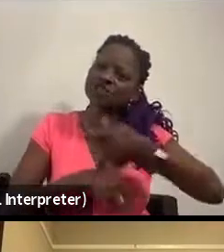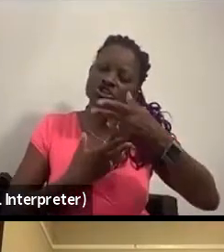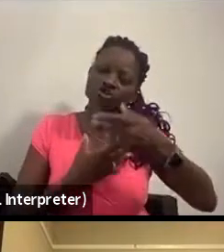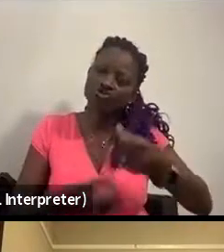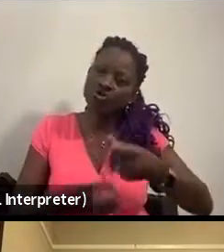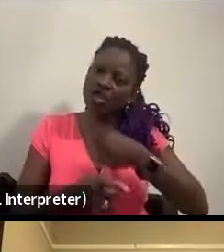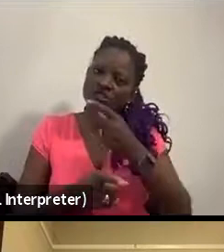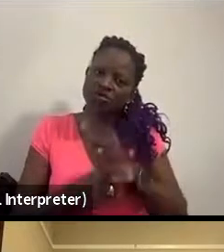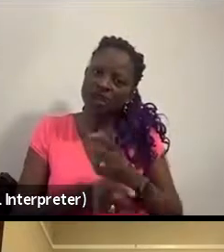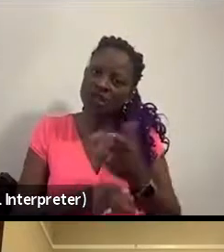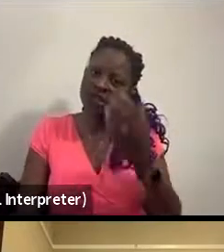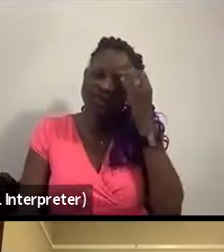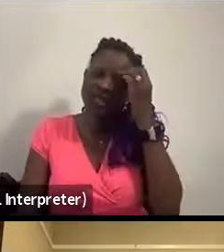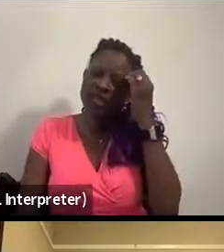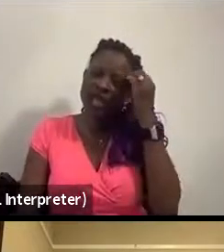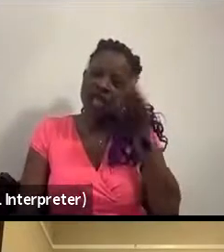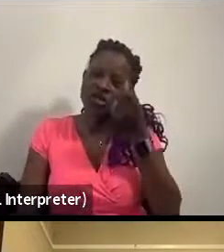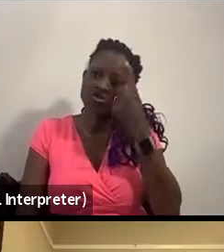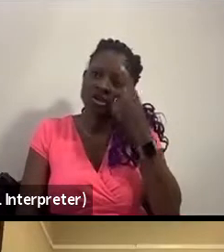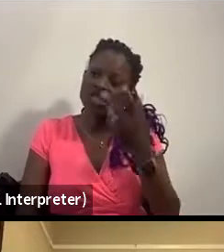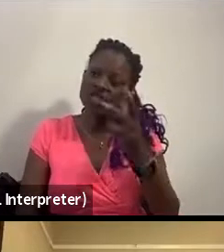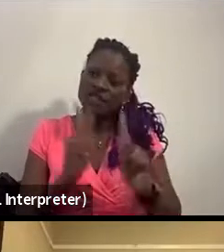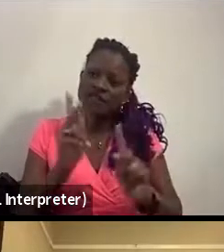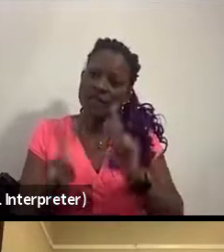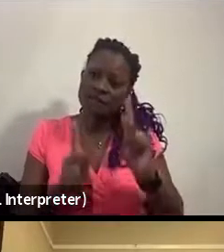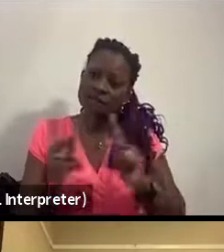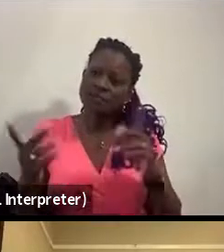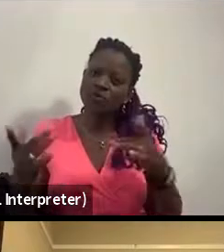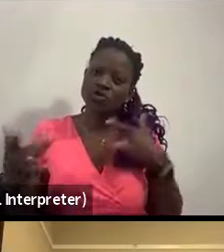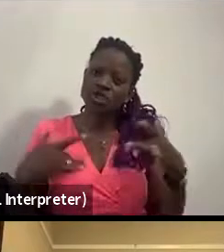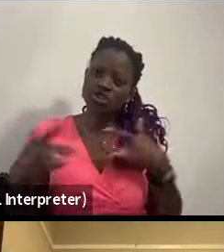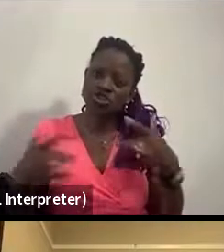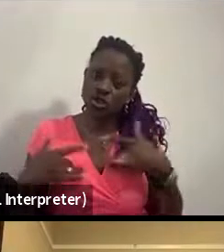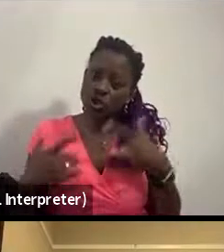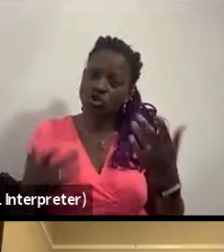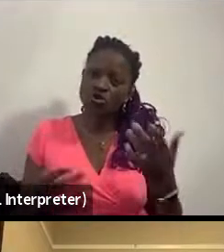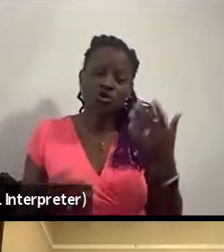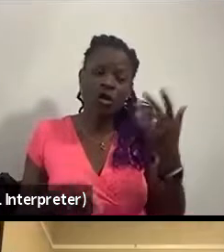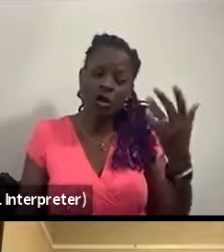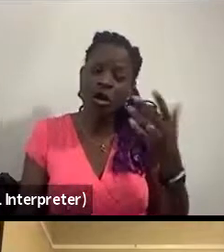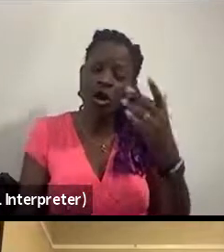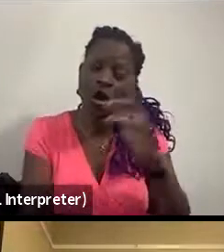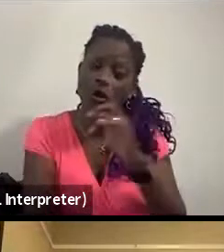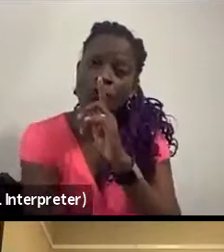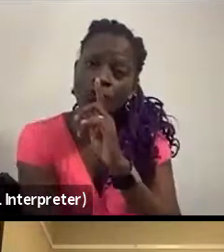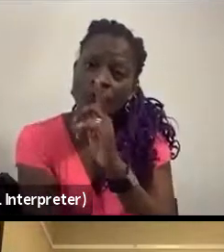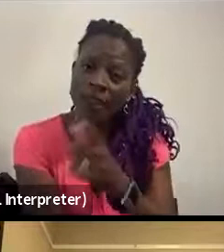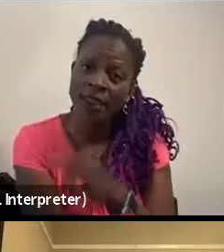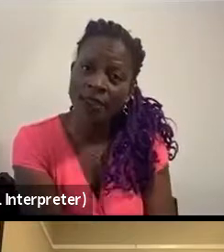And understanding that people's concerns are valid and the concerns of racism, the